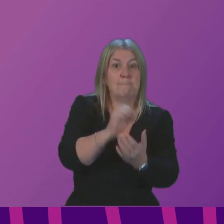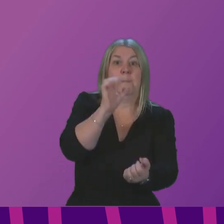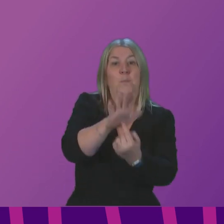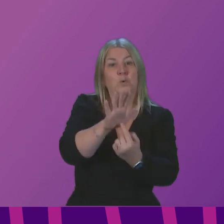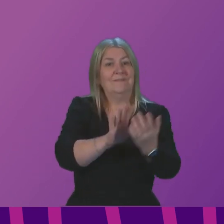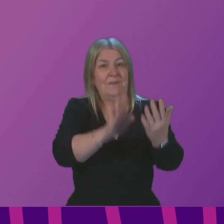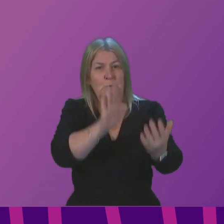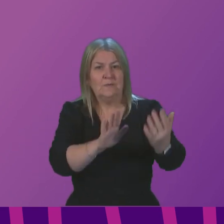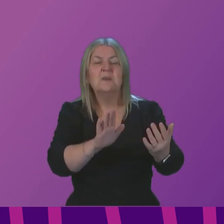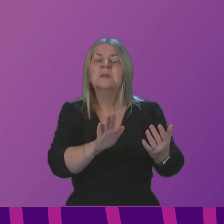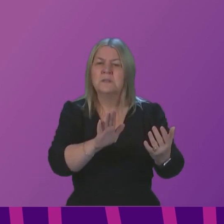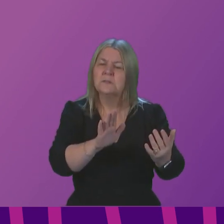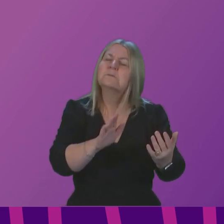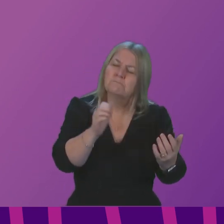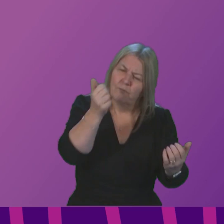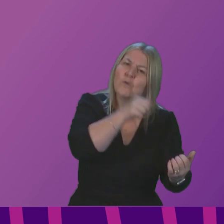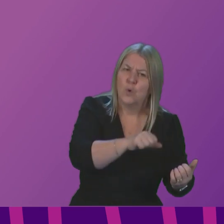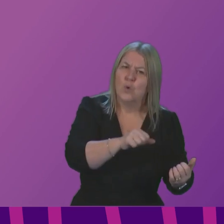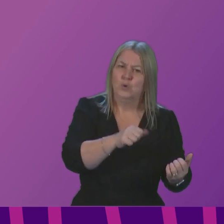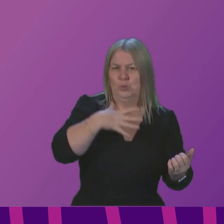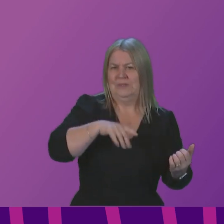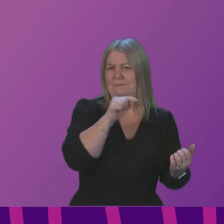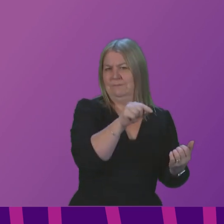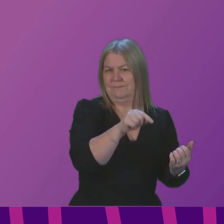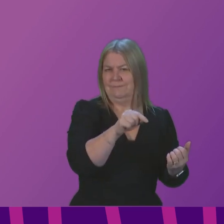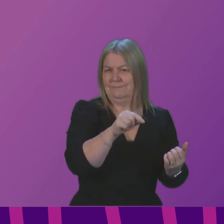that, during the pandemic, some organisations have found that the necessity of moving to